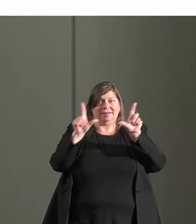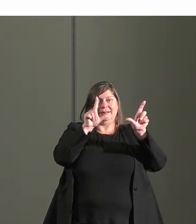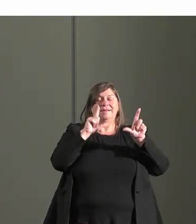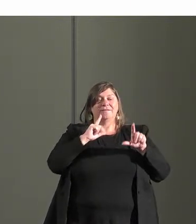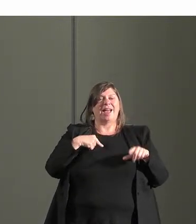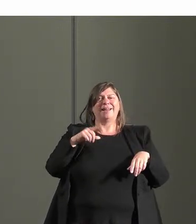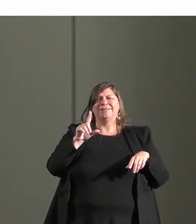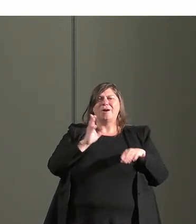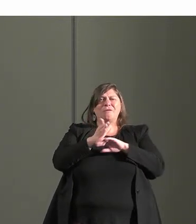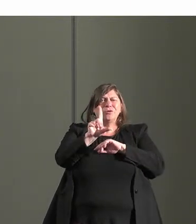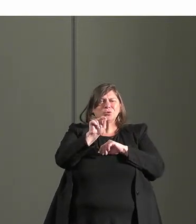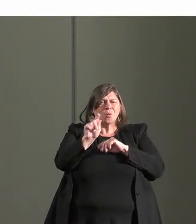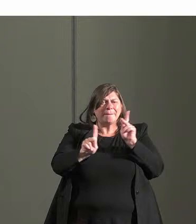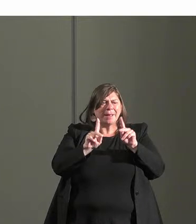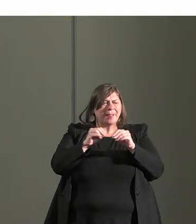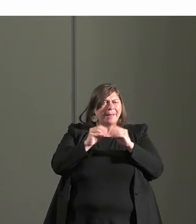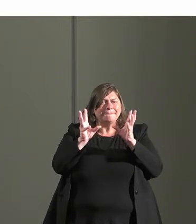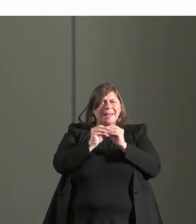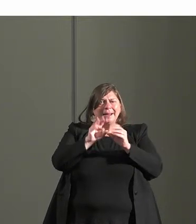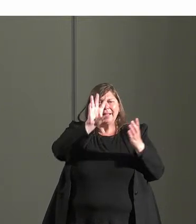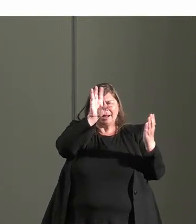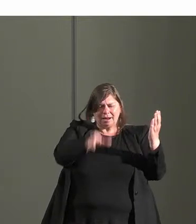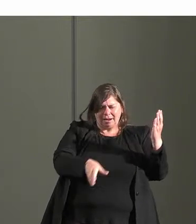tile on top . And so you are in a meeting of 20 plus people,